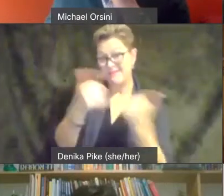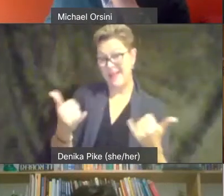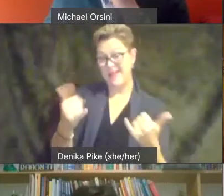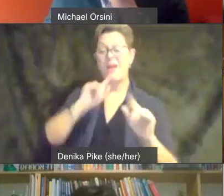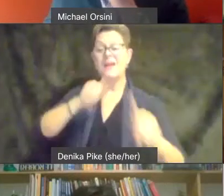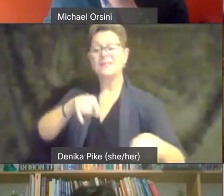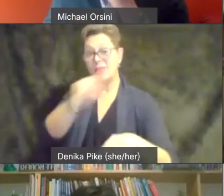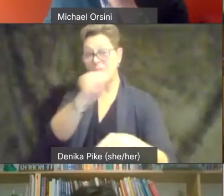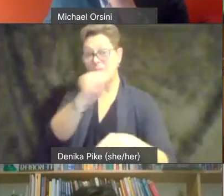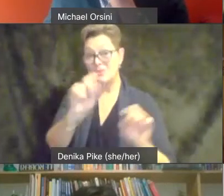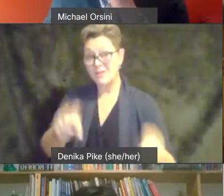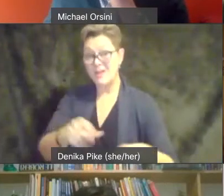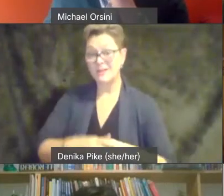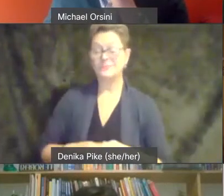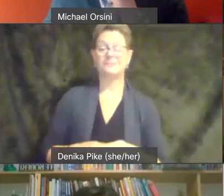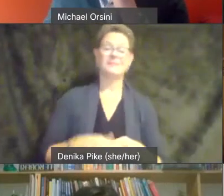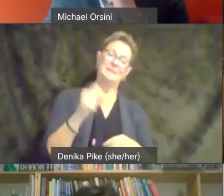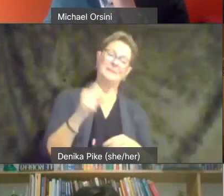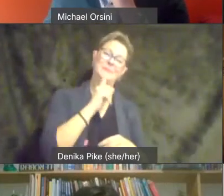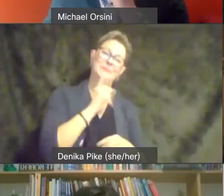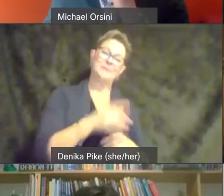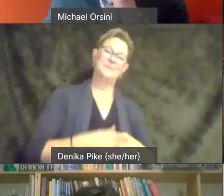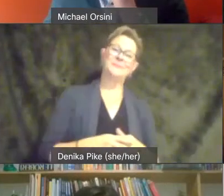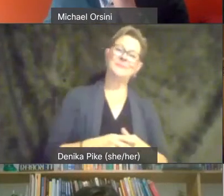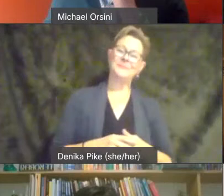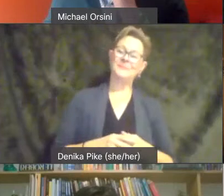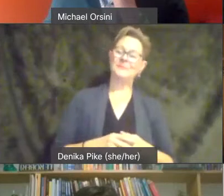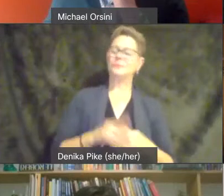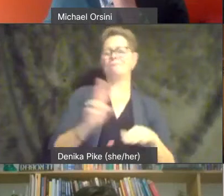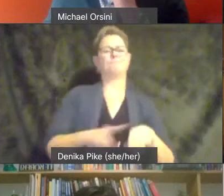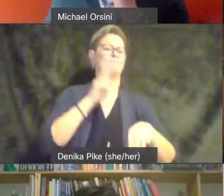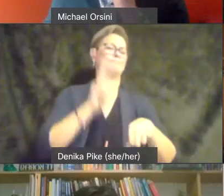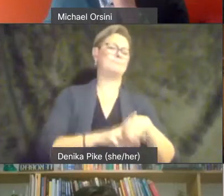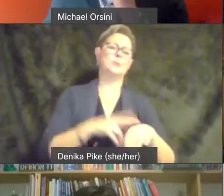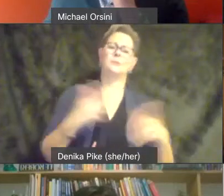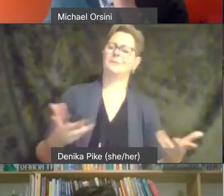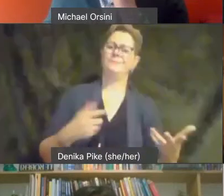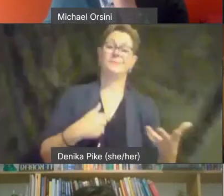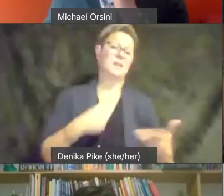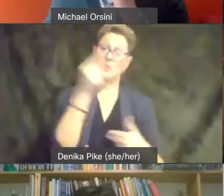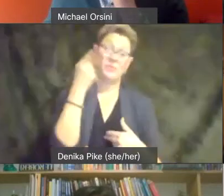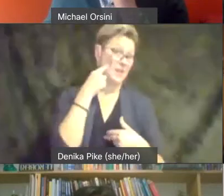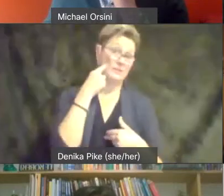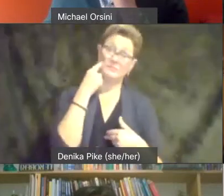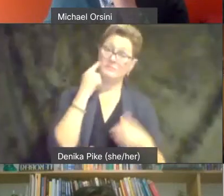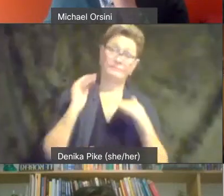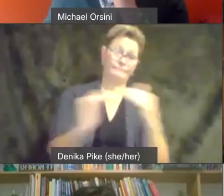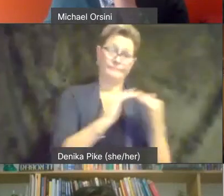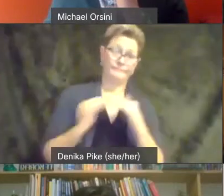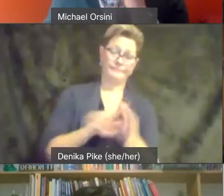Yeah, I mean, of course, I don't, I mean, I don't think we're all in this together and, I mean, I think that again,